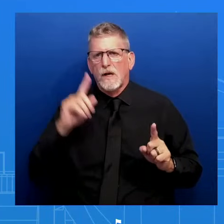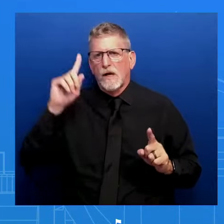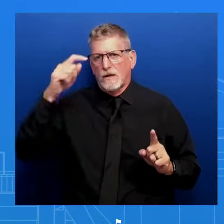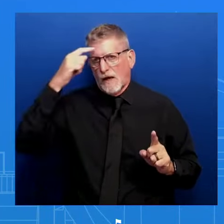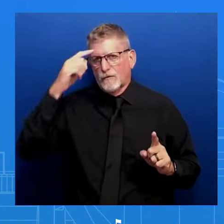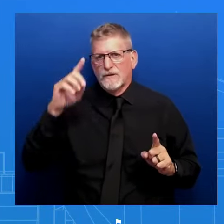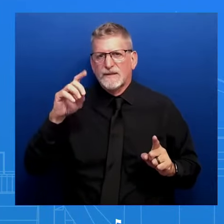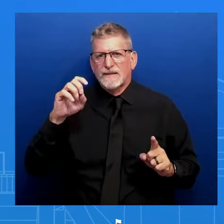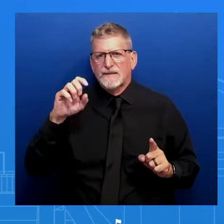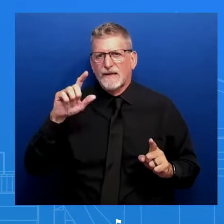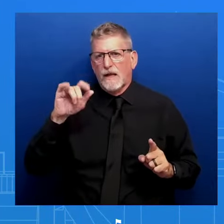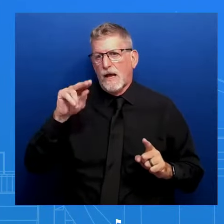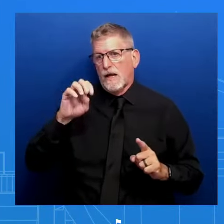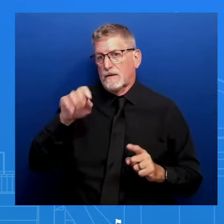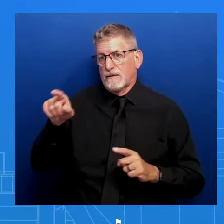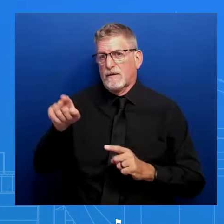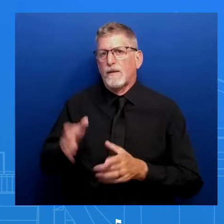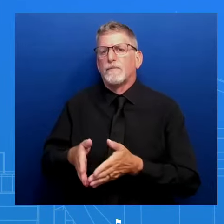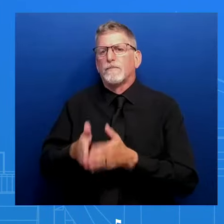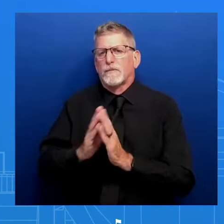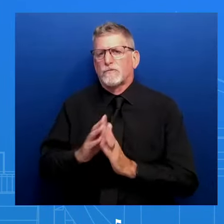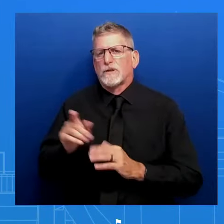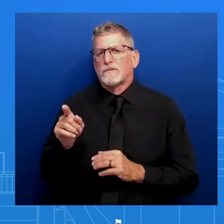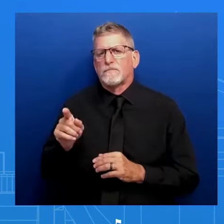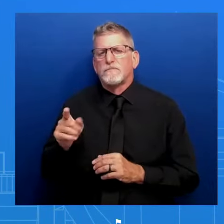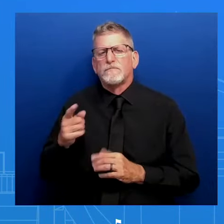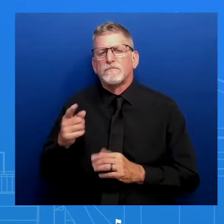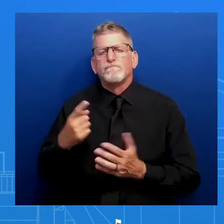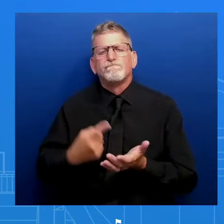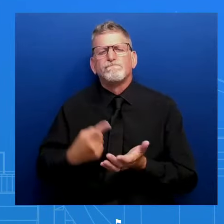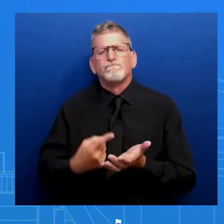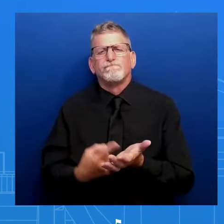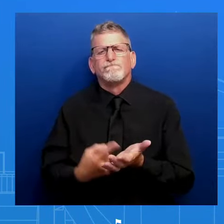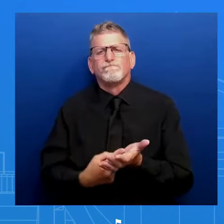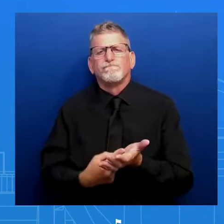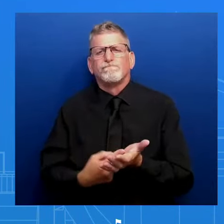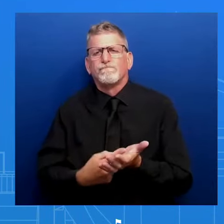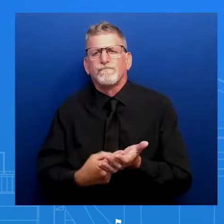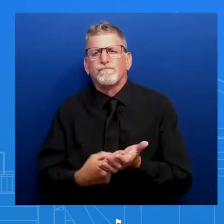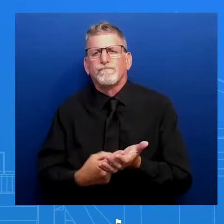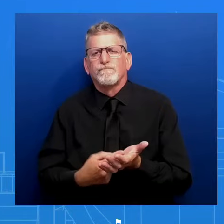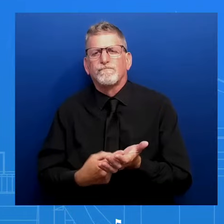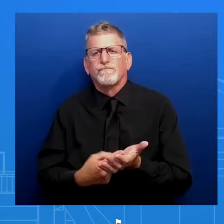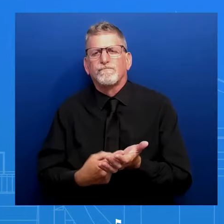and I would also refer you to FEMA. I just don't have anything to share on that piece. Let me try and go around here. Go ahead.